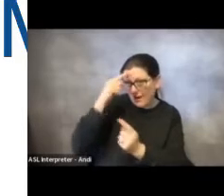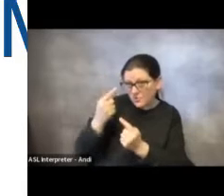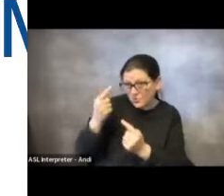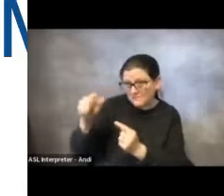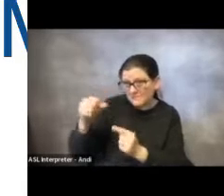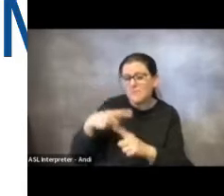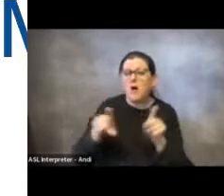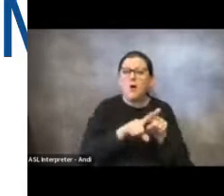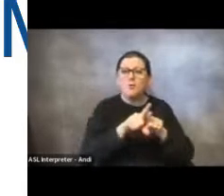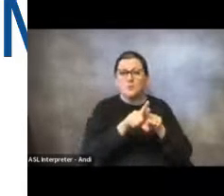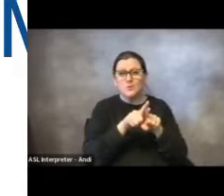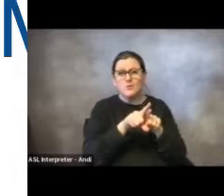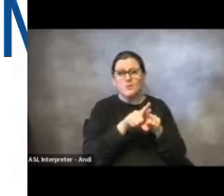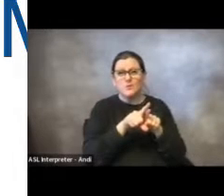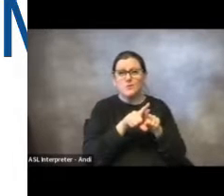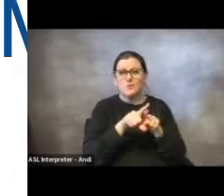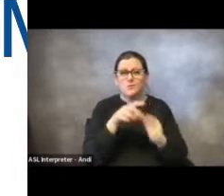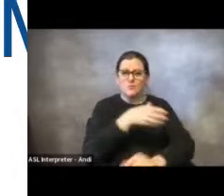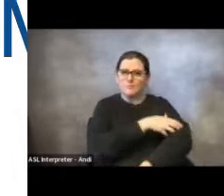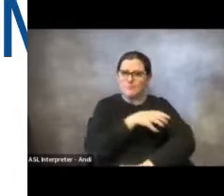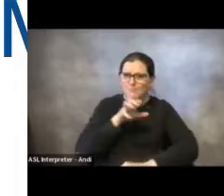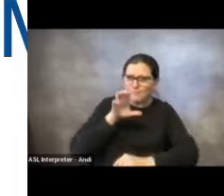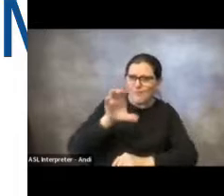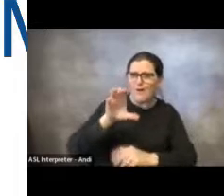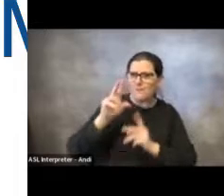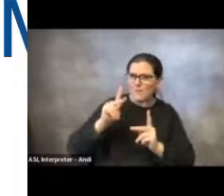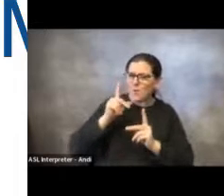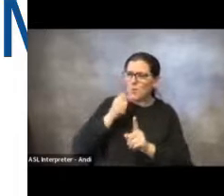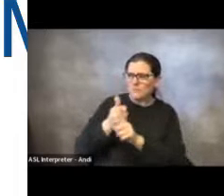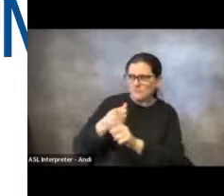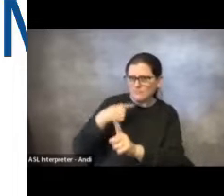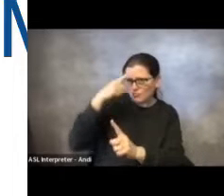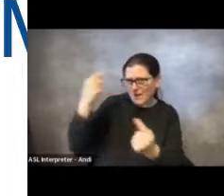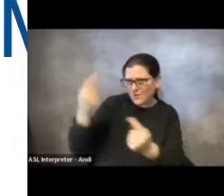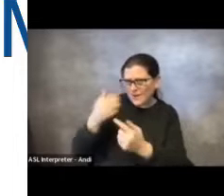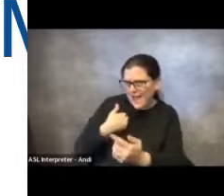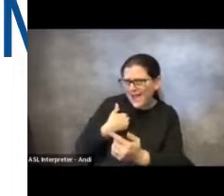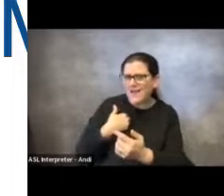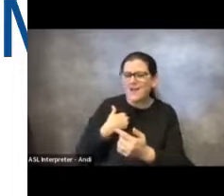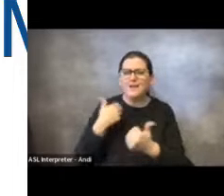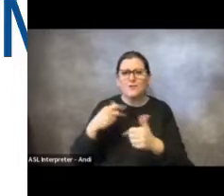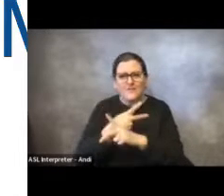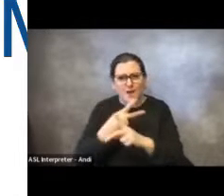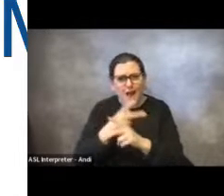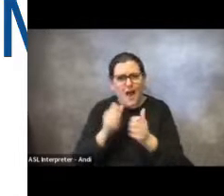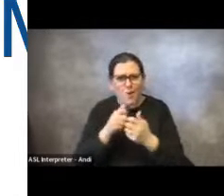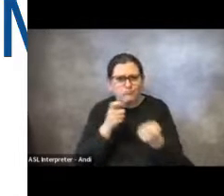helping, you know, empower individuals living with brain injury to figure out exactly what sort of symptom management strategies make the most sense